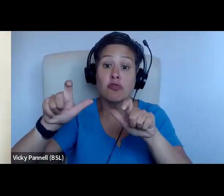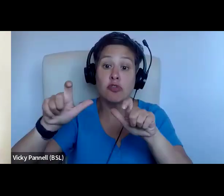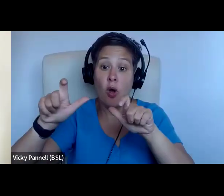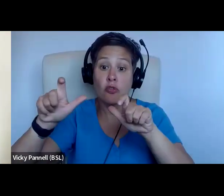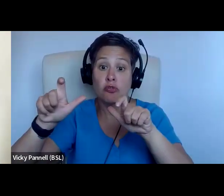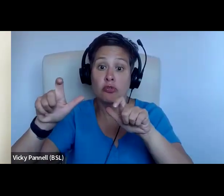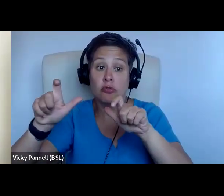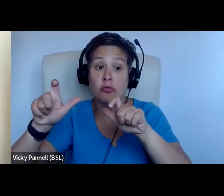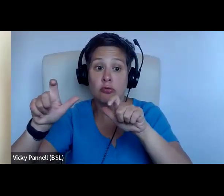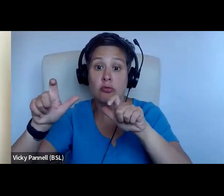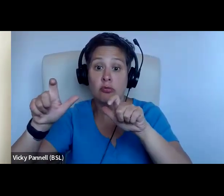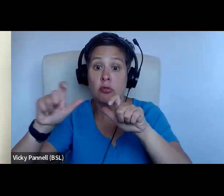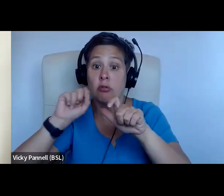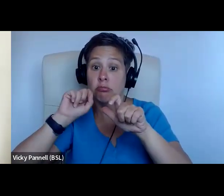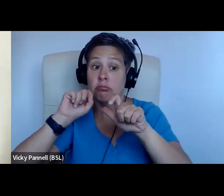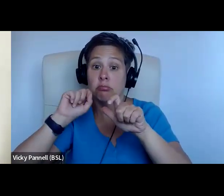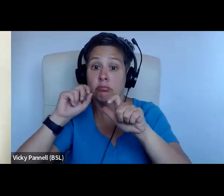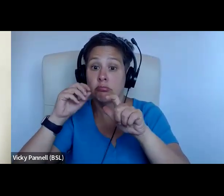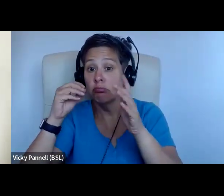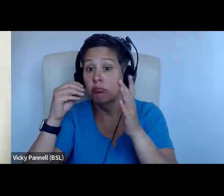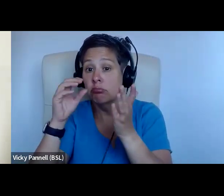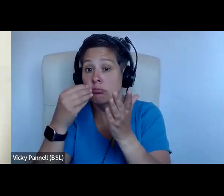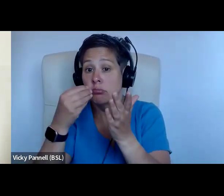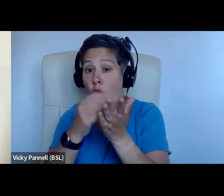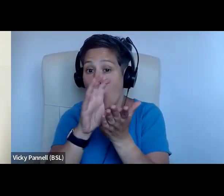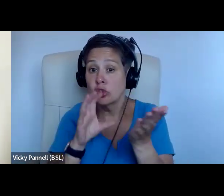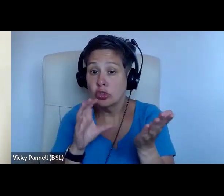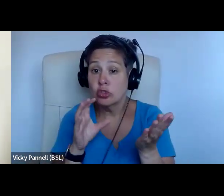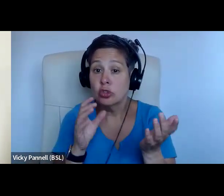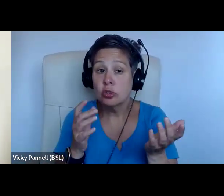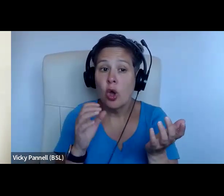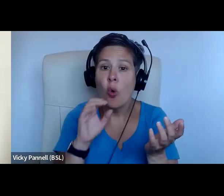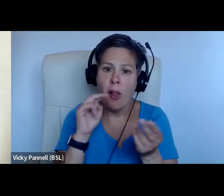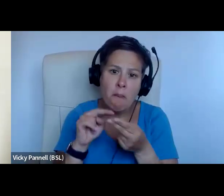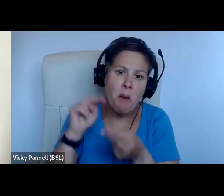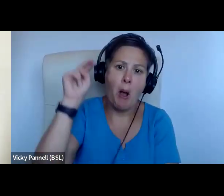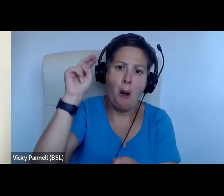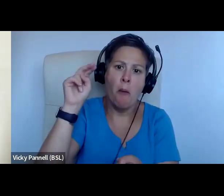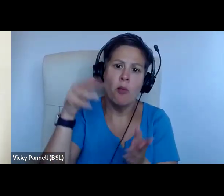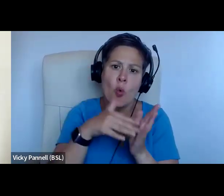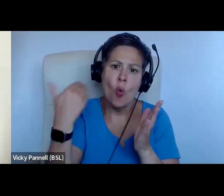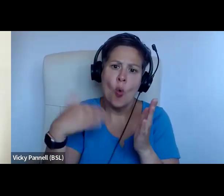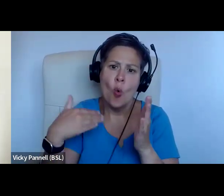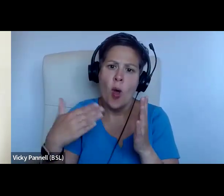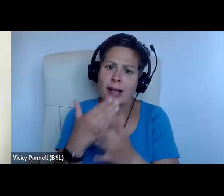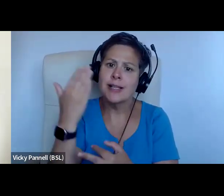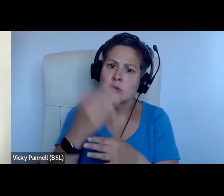So you can see that the government might be interested in trying to at least prevent the cost from